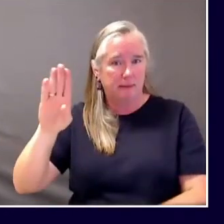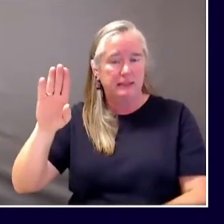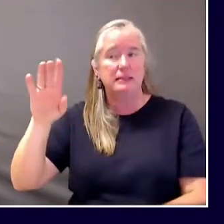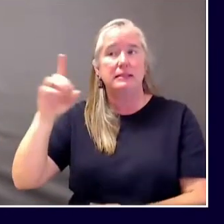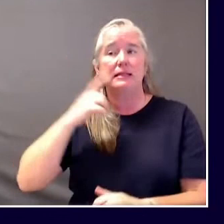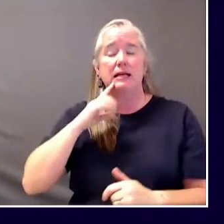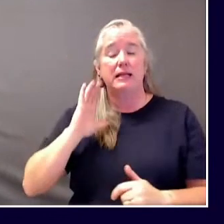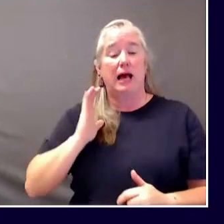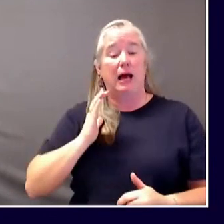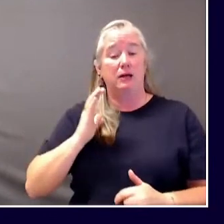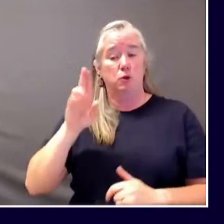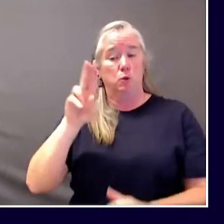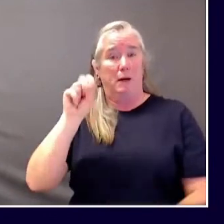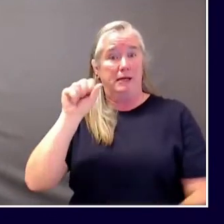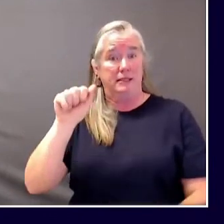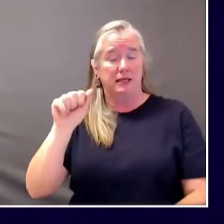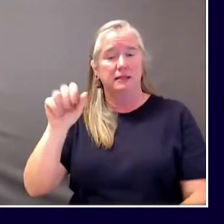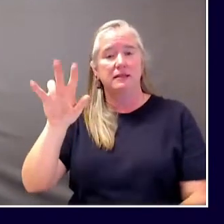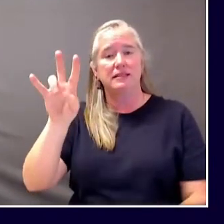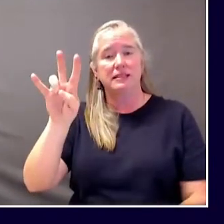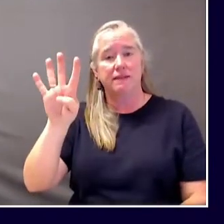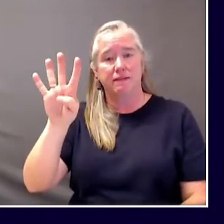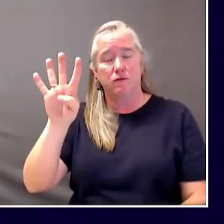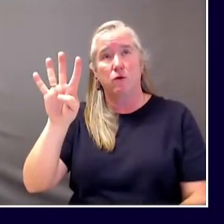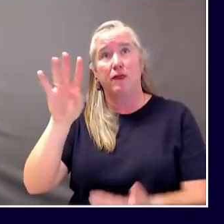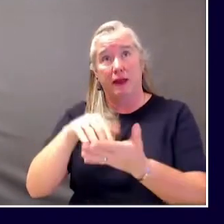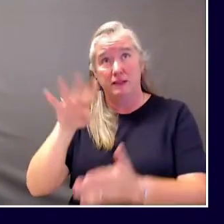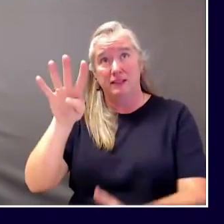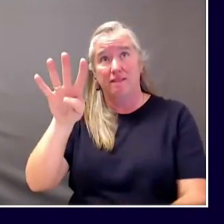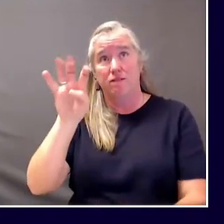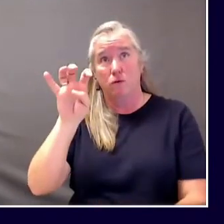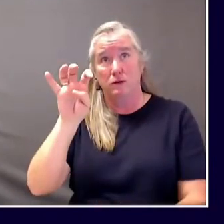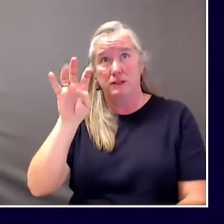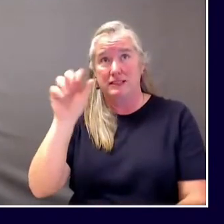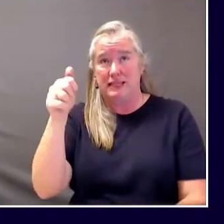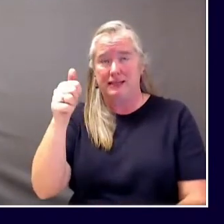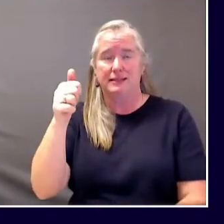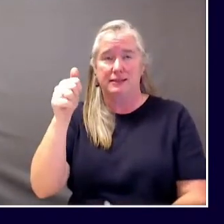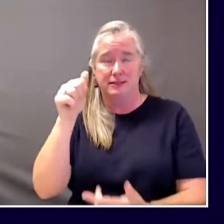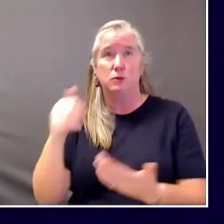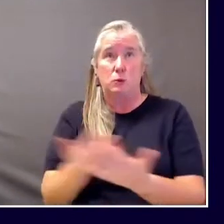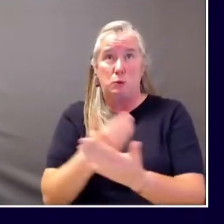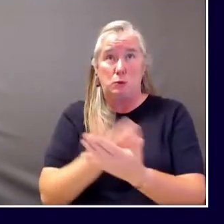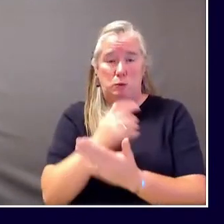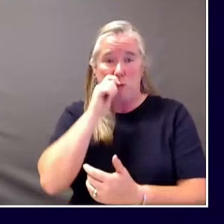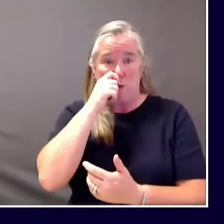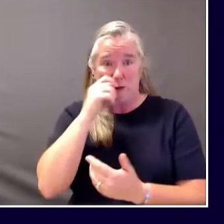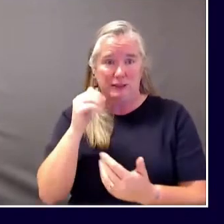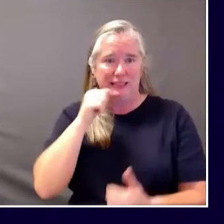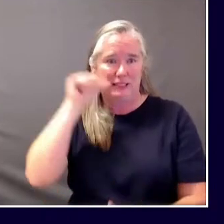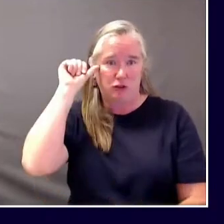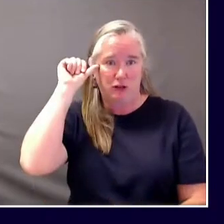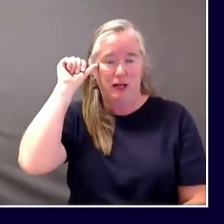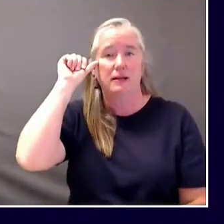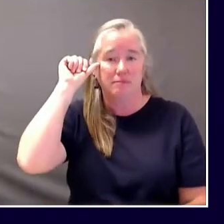thousand four hundred and ten